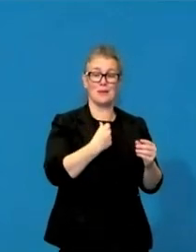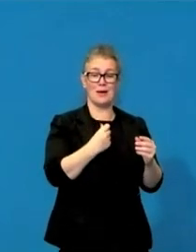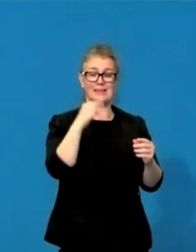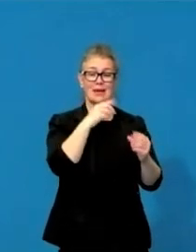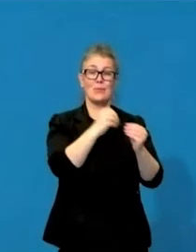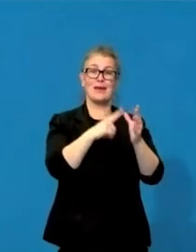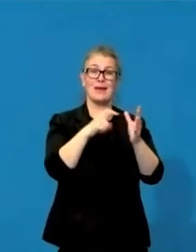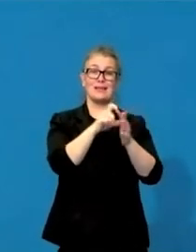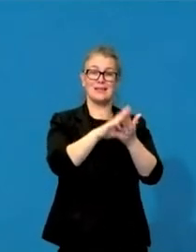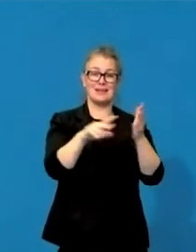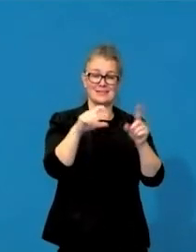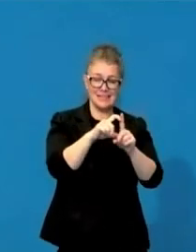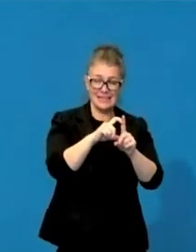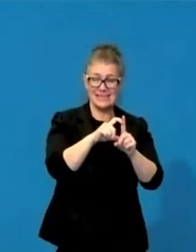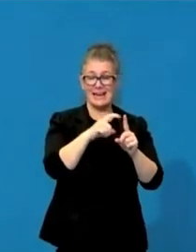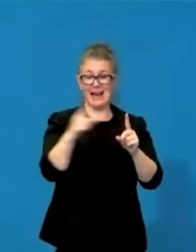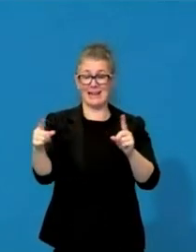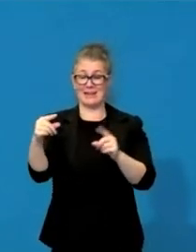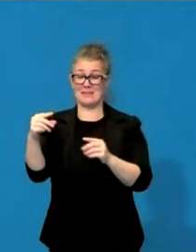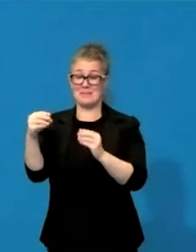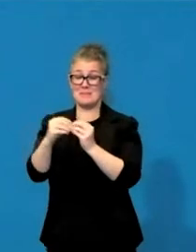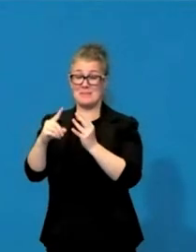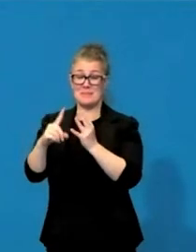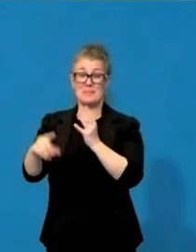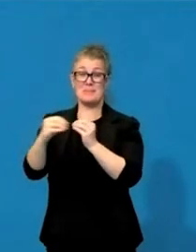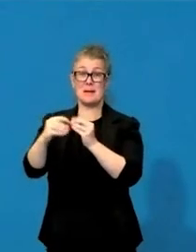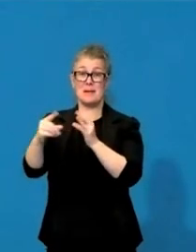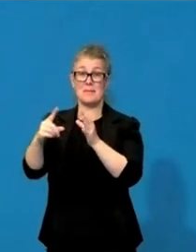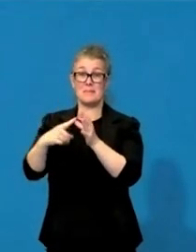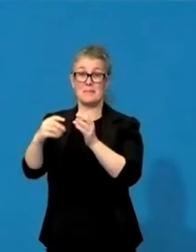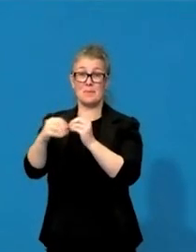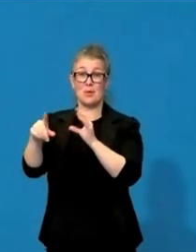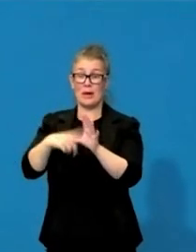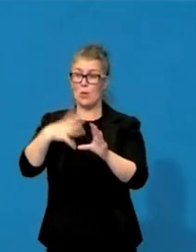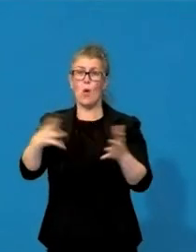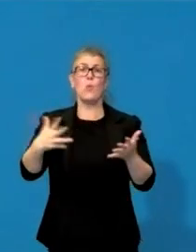out a bit and then also got Bubbaboy wanting to get to the next wi-fi destination.